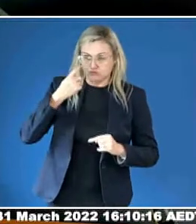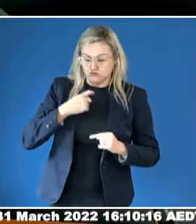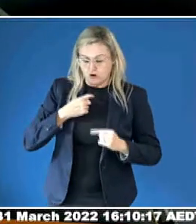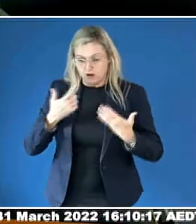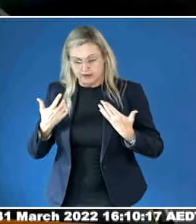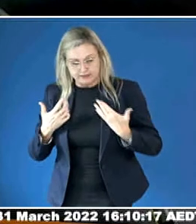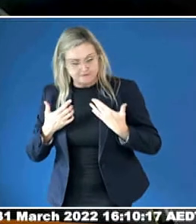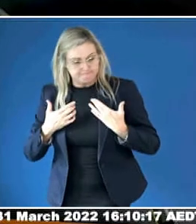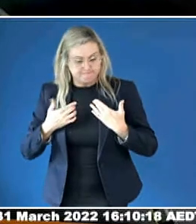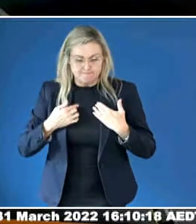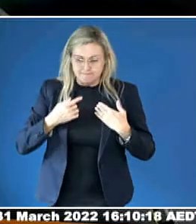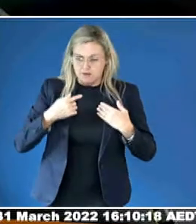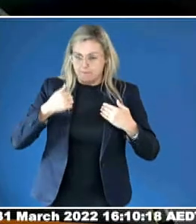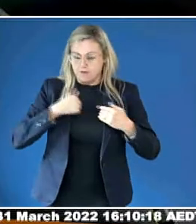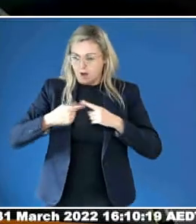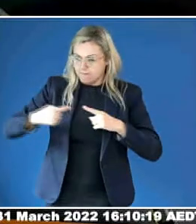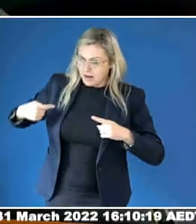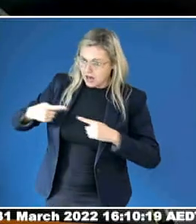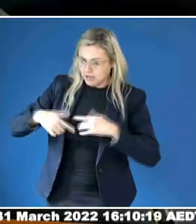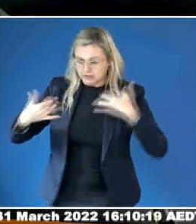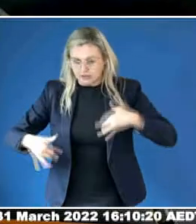traumas and learn how to cope more healthily as an autistic adult in a neurotypical world.